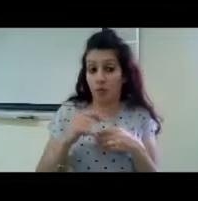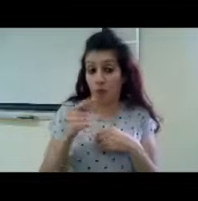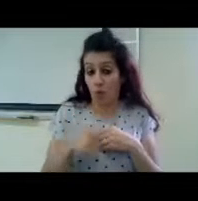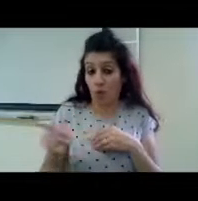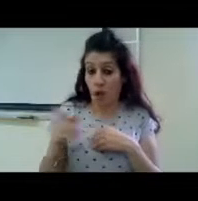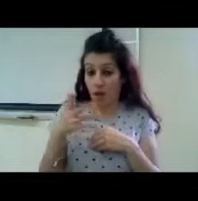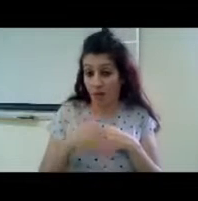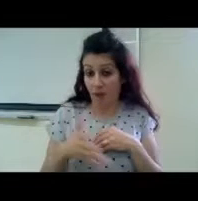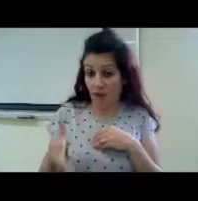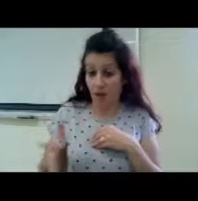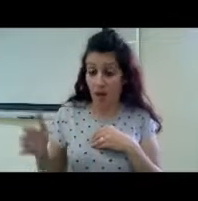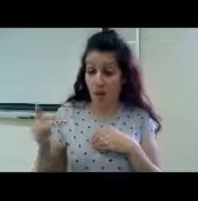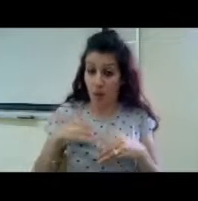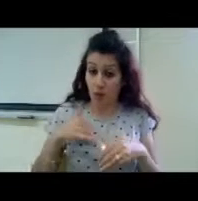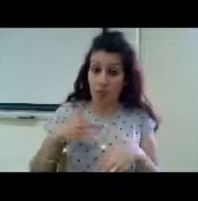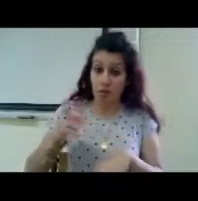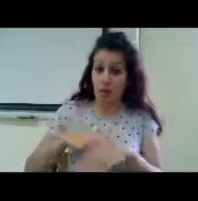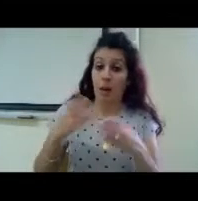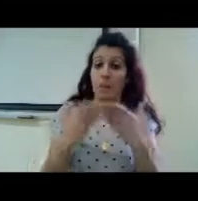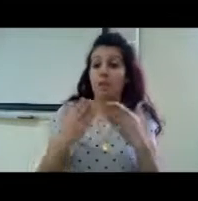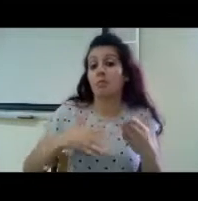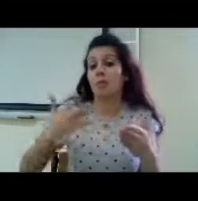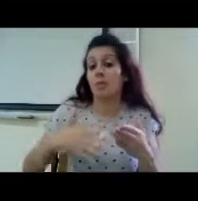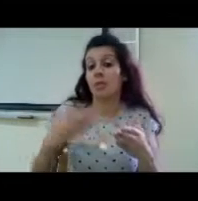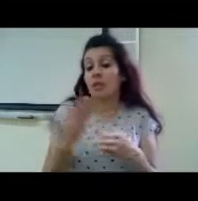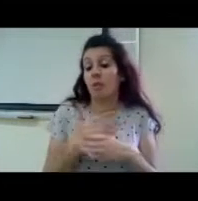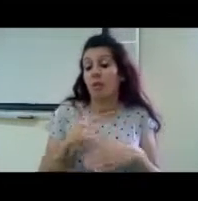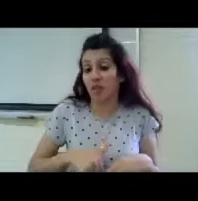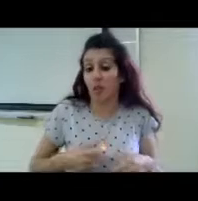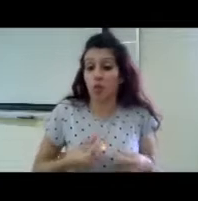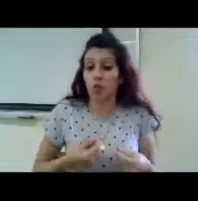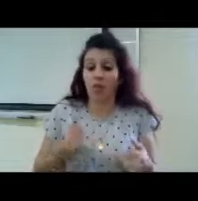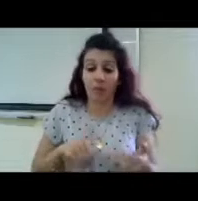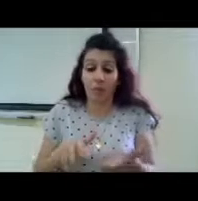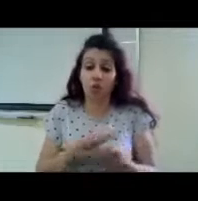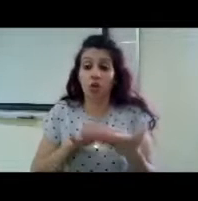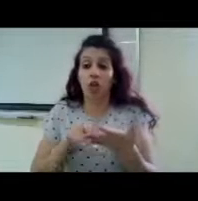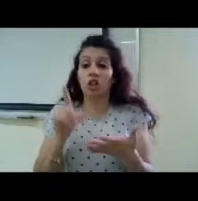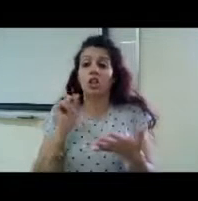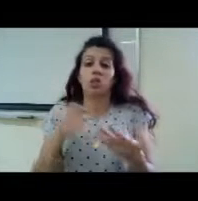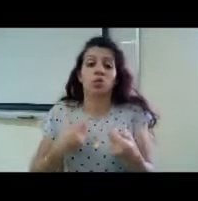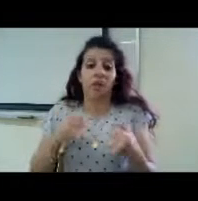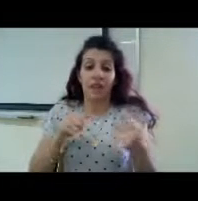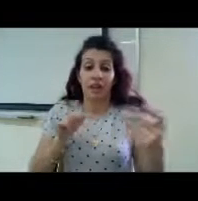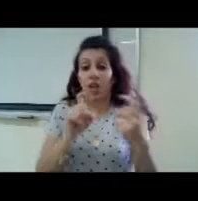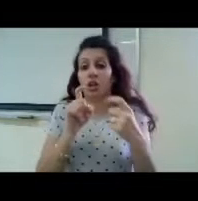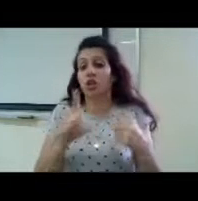found this quite stressful and emotionally difficult to manage this